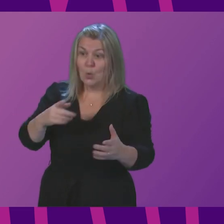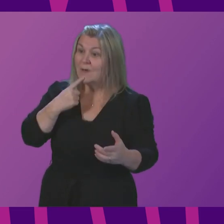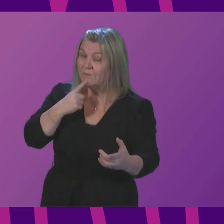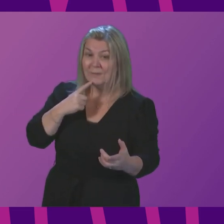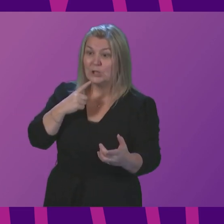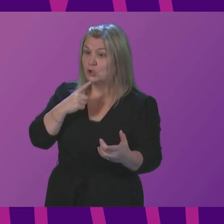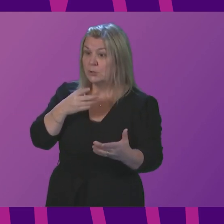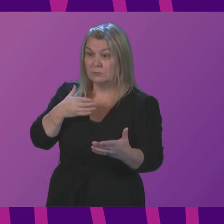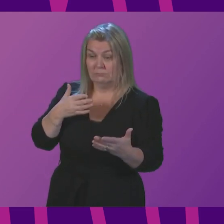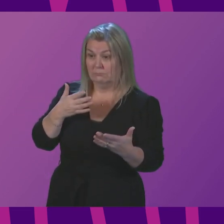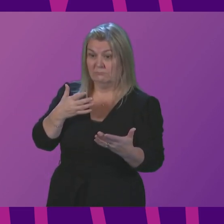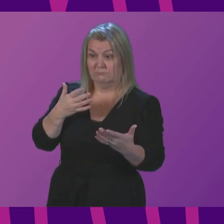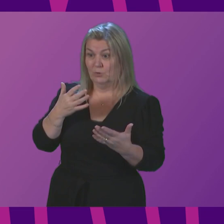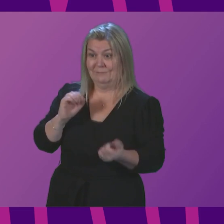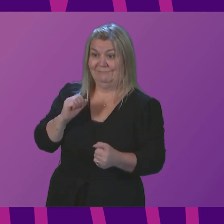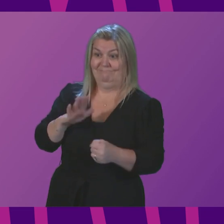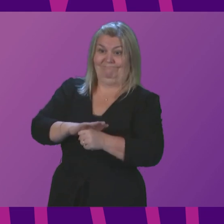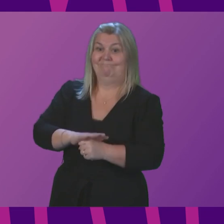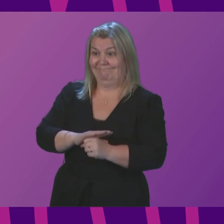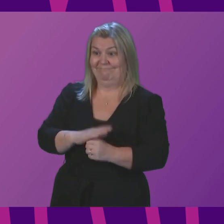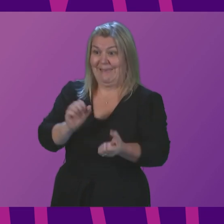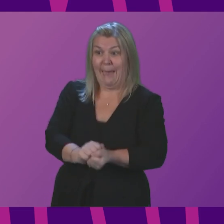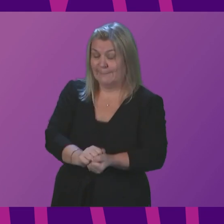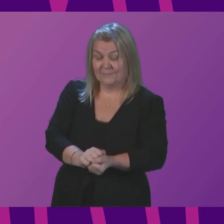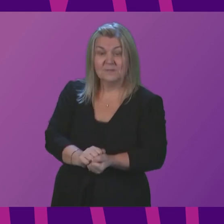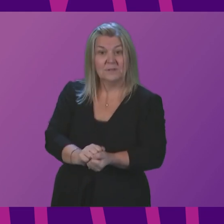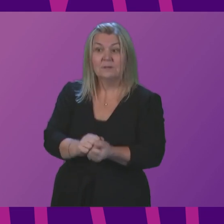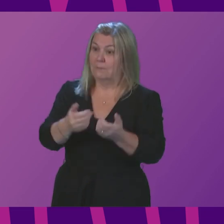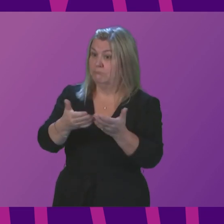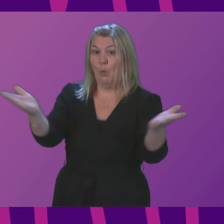on deaths in care homes was incorporated into the “Discharges from NHSScotland hospitals